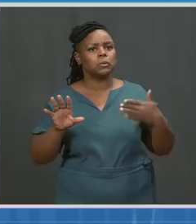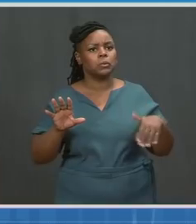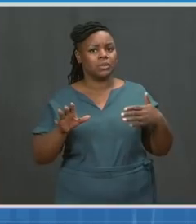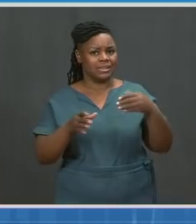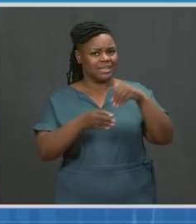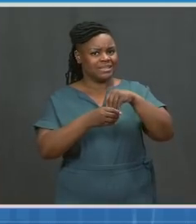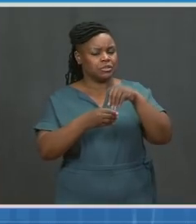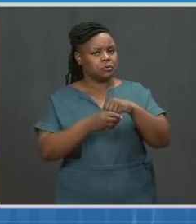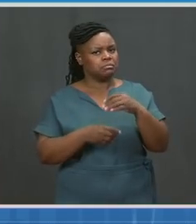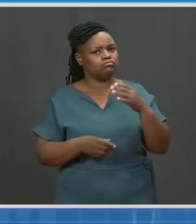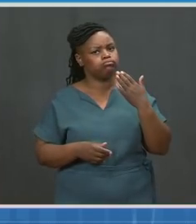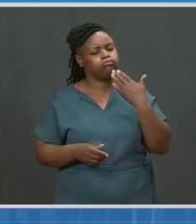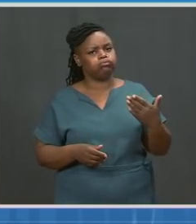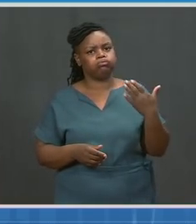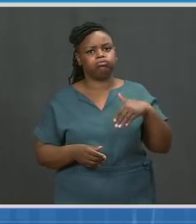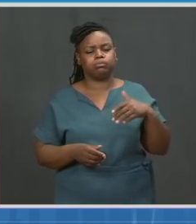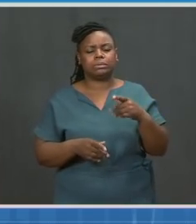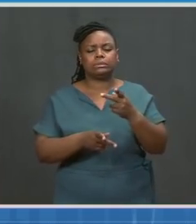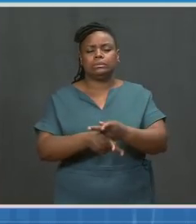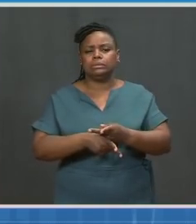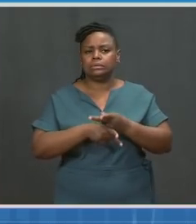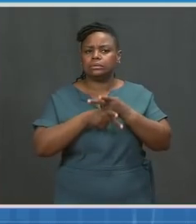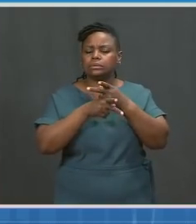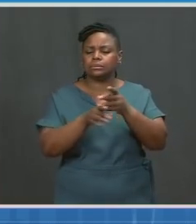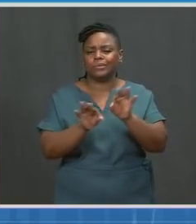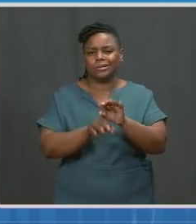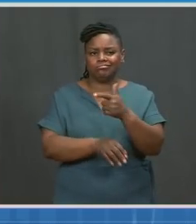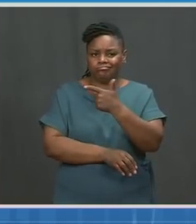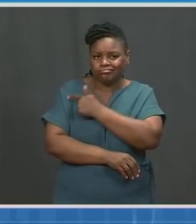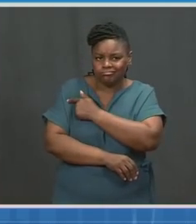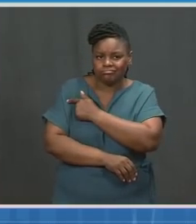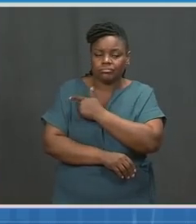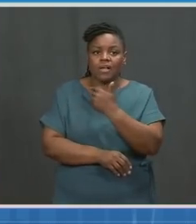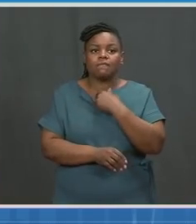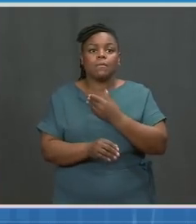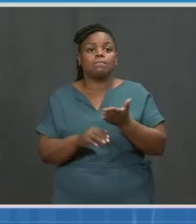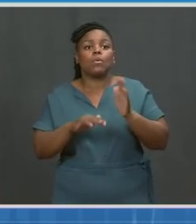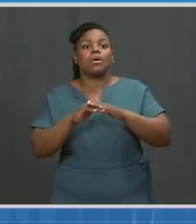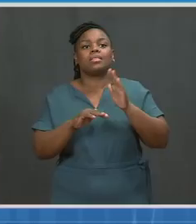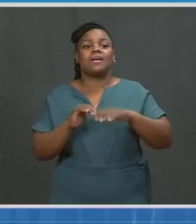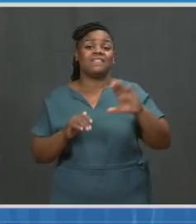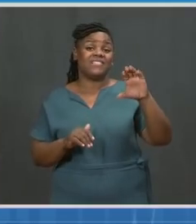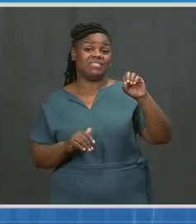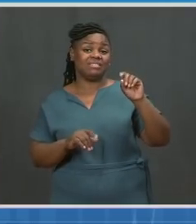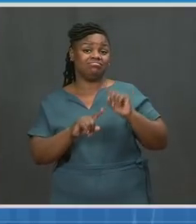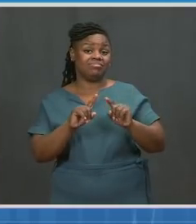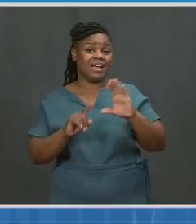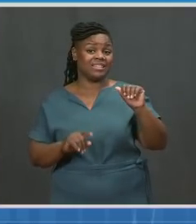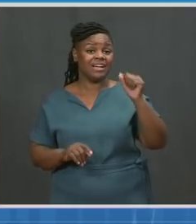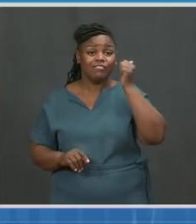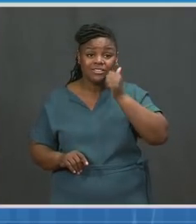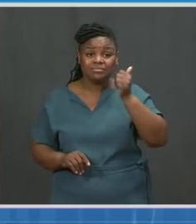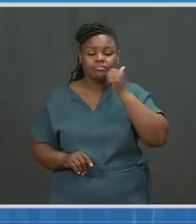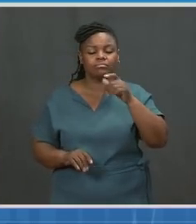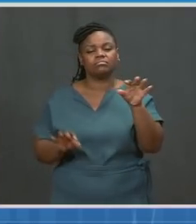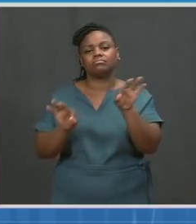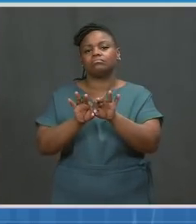and while we still have more than 50,000 cases a day, mask use indoors will provide extra protection.